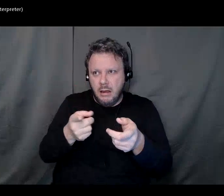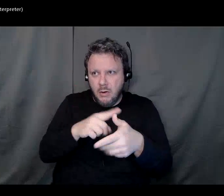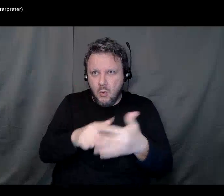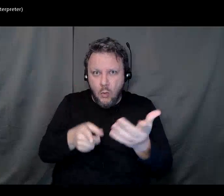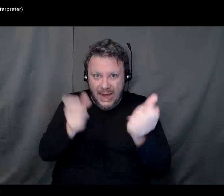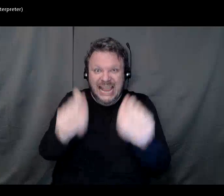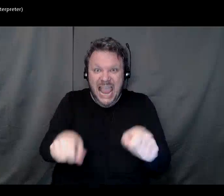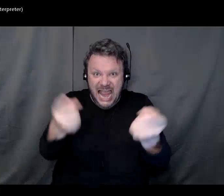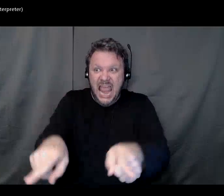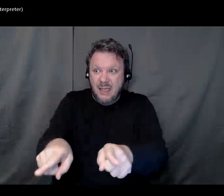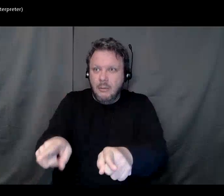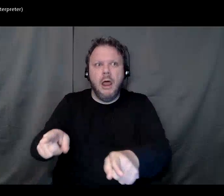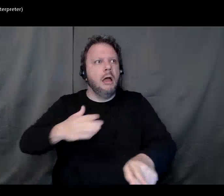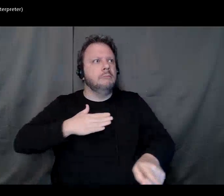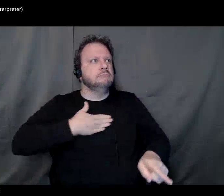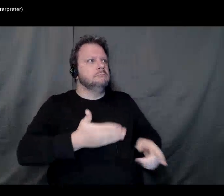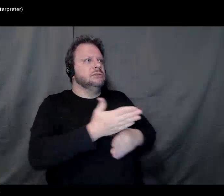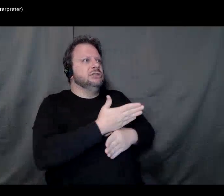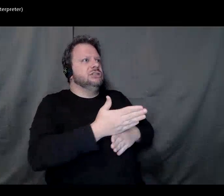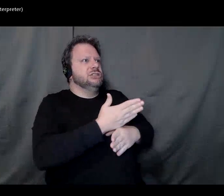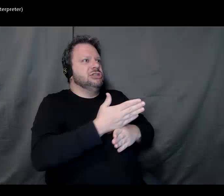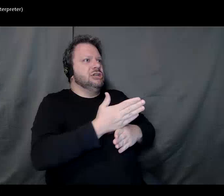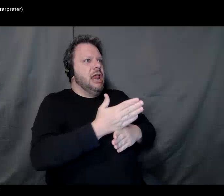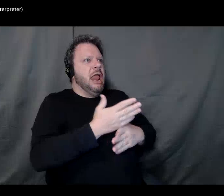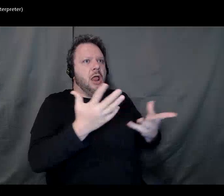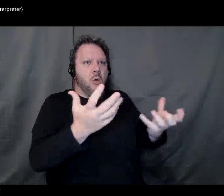They're willing to share what they want and need.